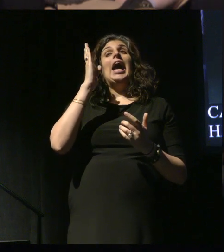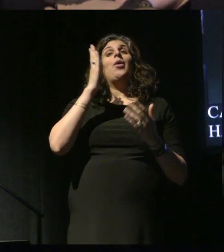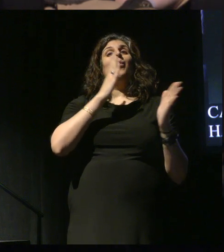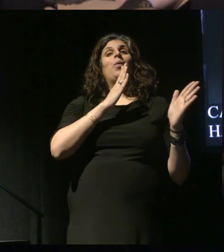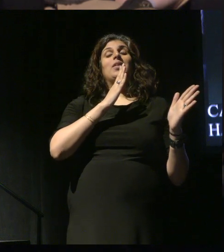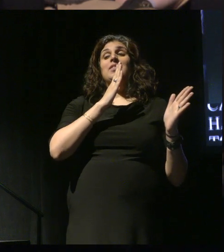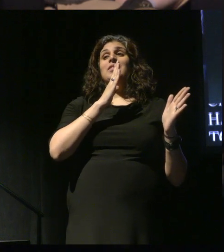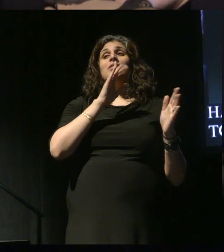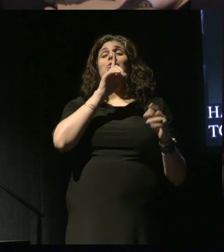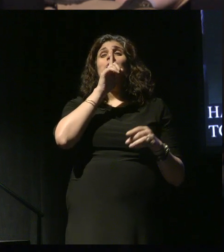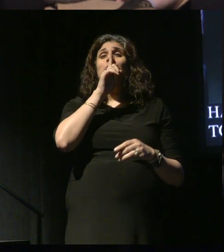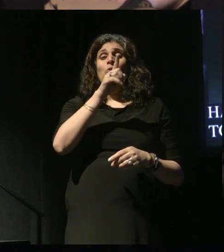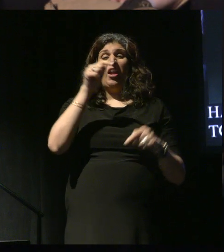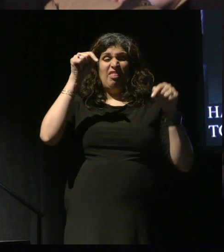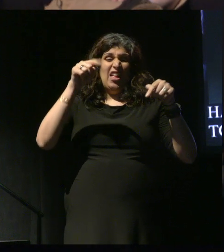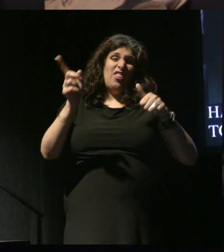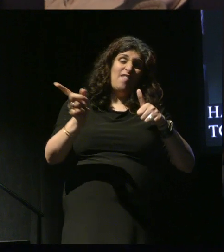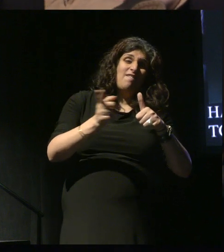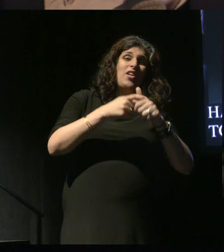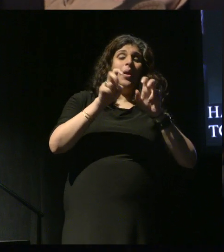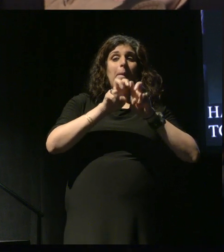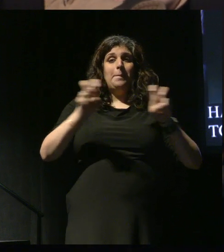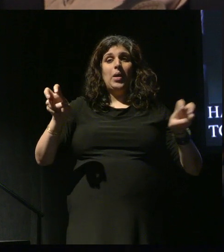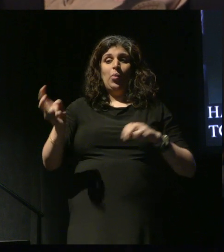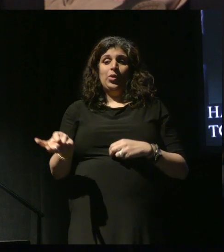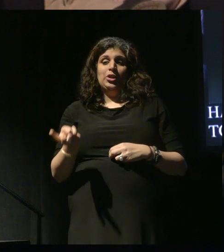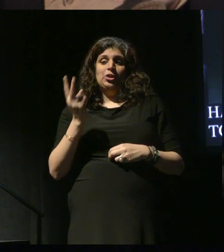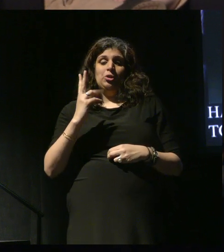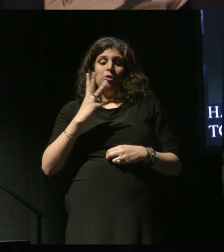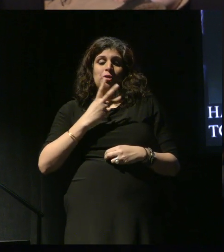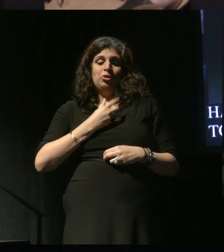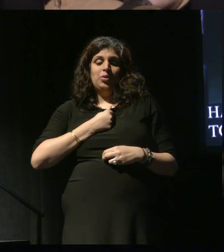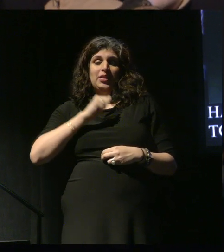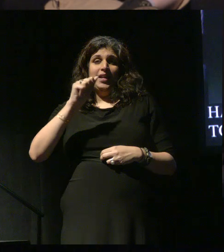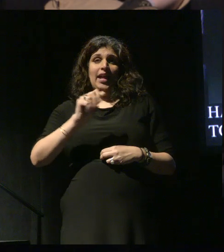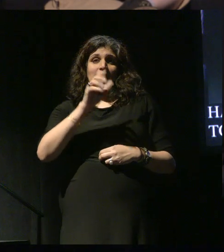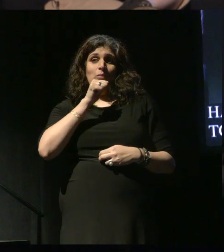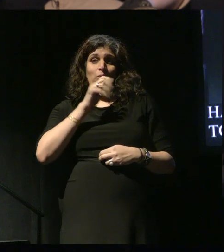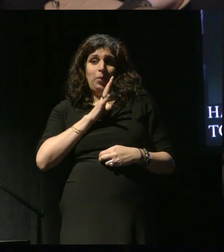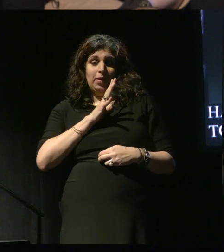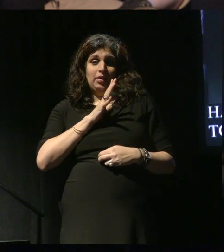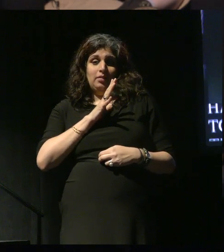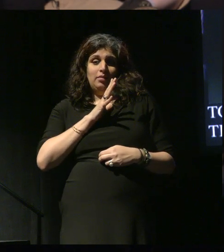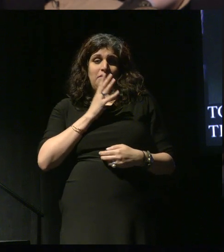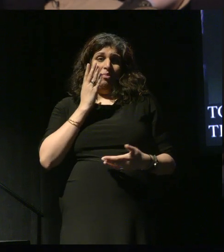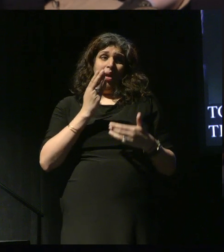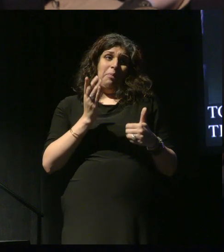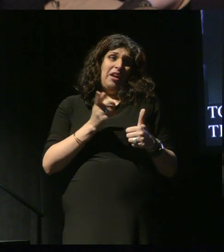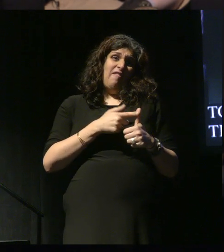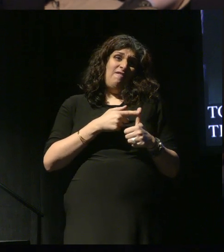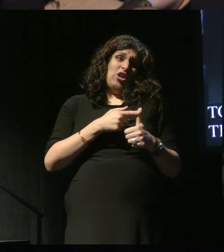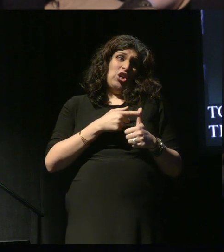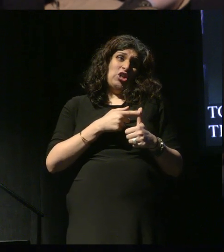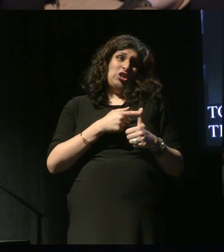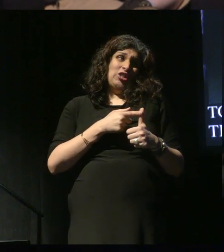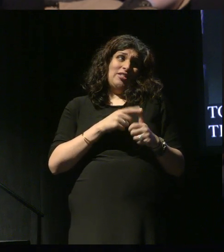That this was the first panel with two trans Asian women. Mm-mm. Probably the first panel with two trans women.